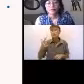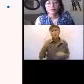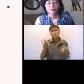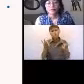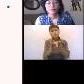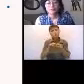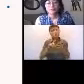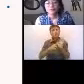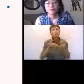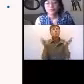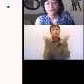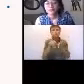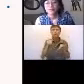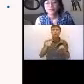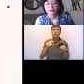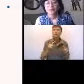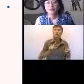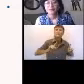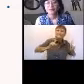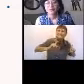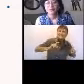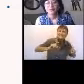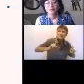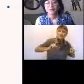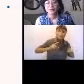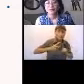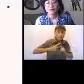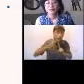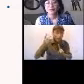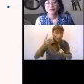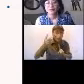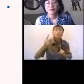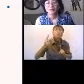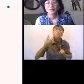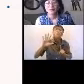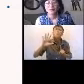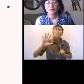out, you practice it and understand it. And so that's anyway.